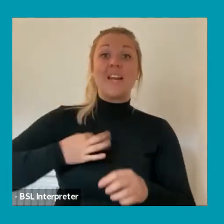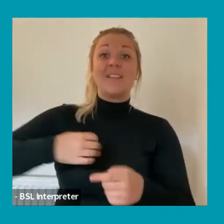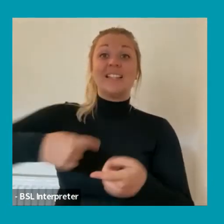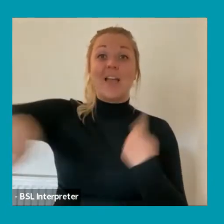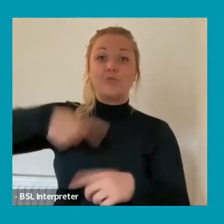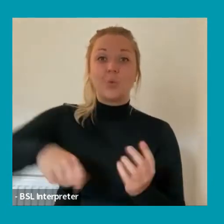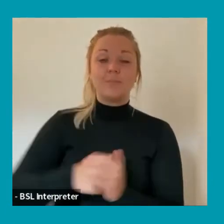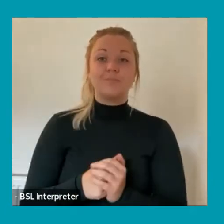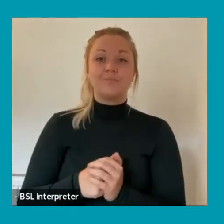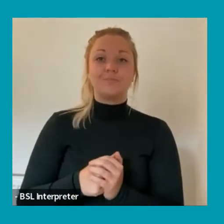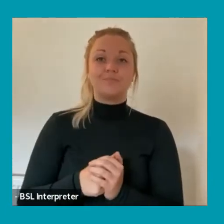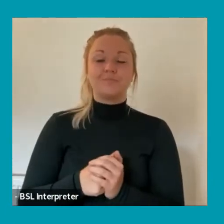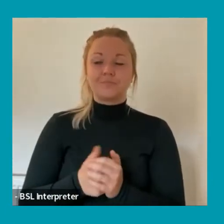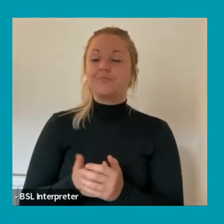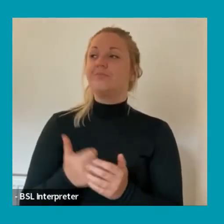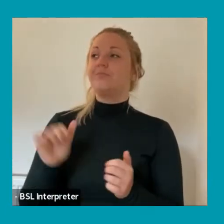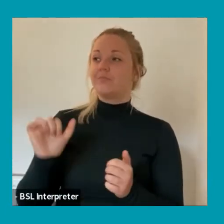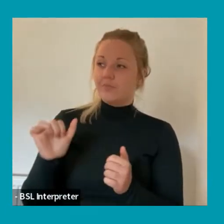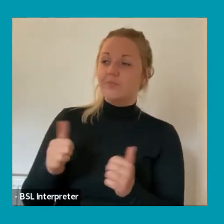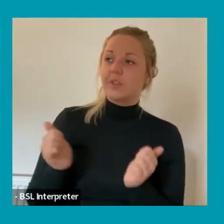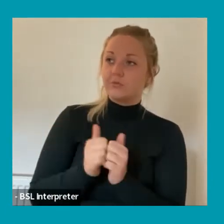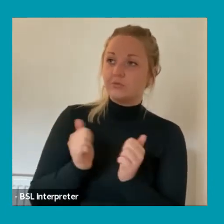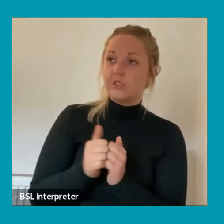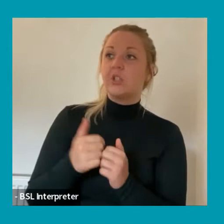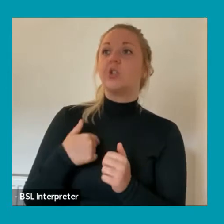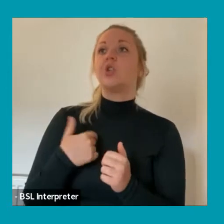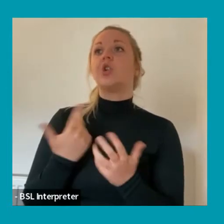I think the occupational health point is really important.